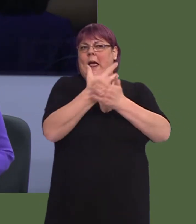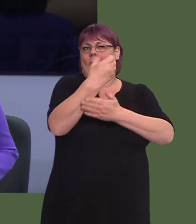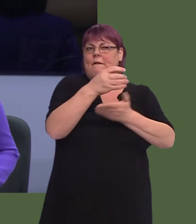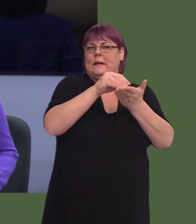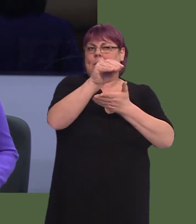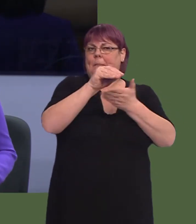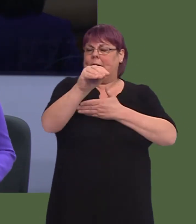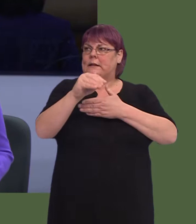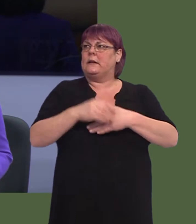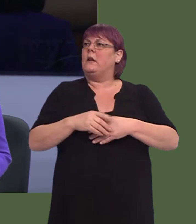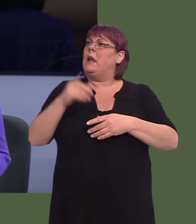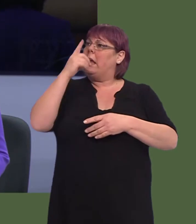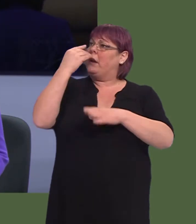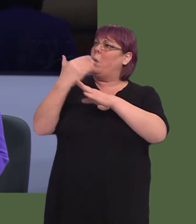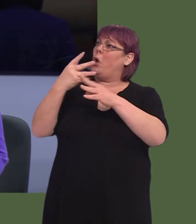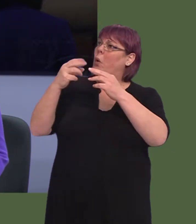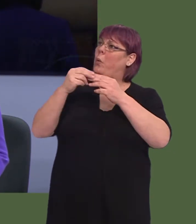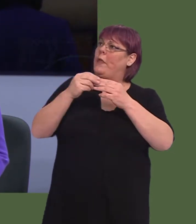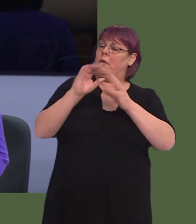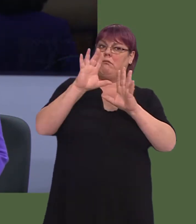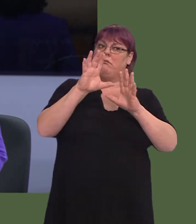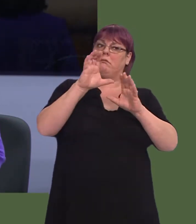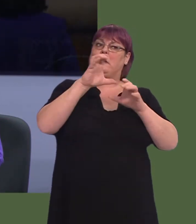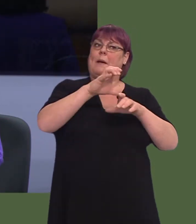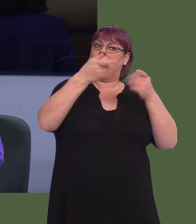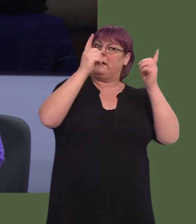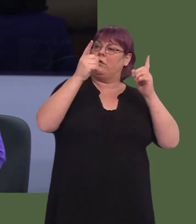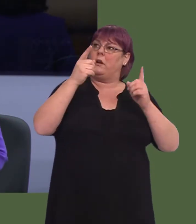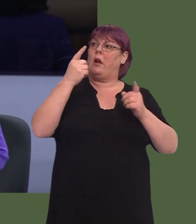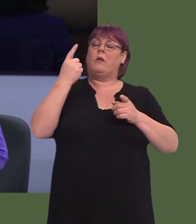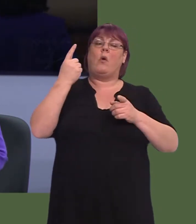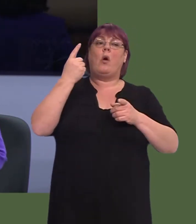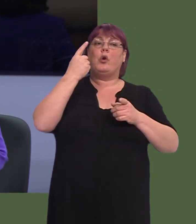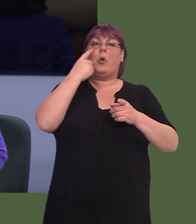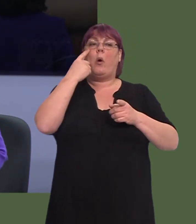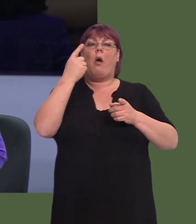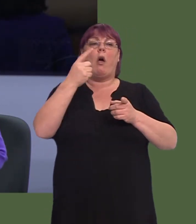Will you work with your Cabinet Secretary in order to address the failings of this particular